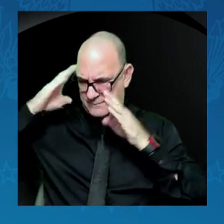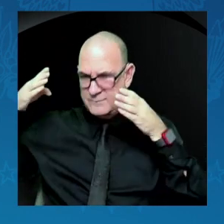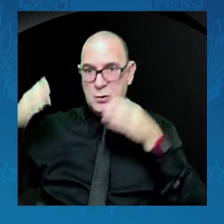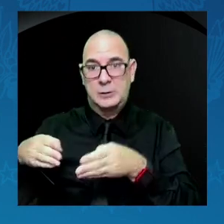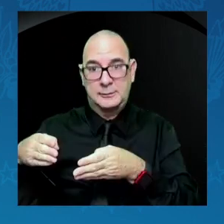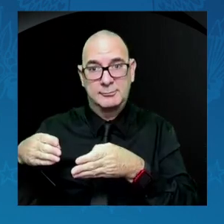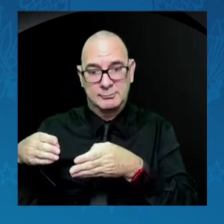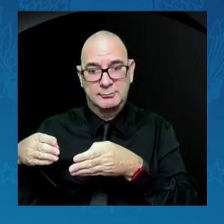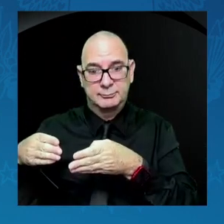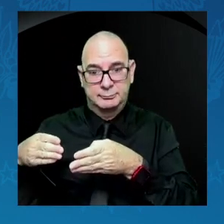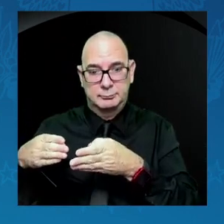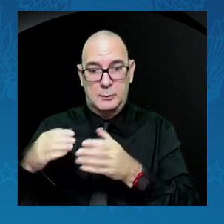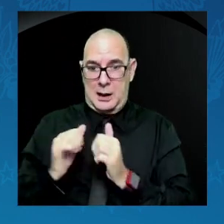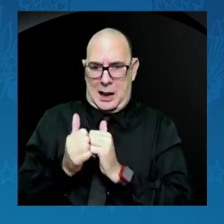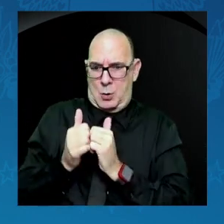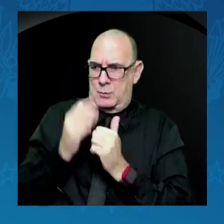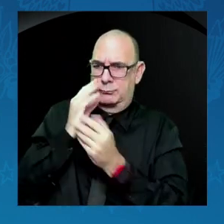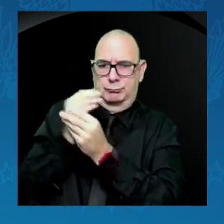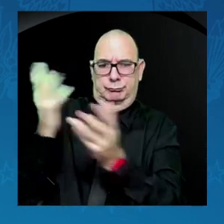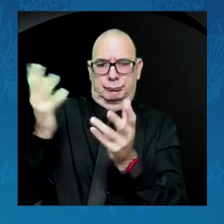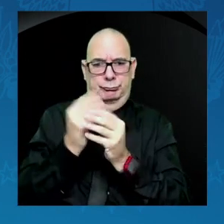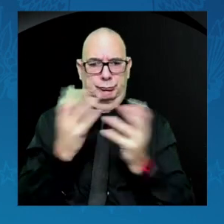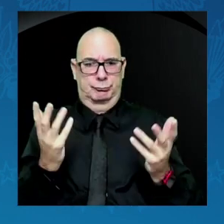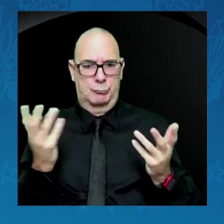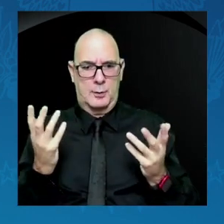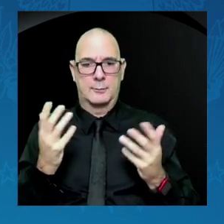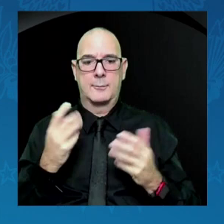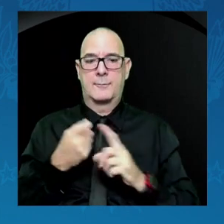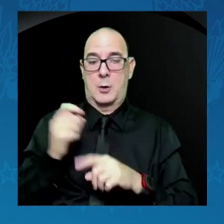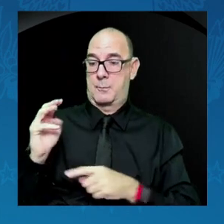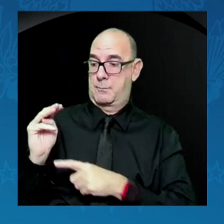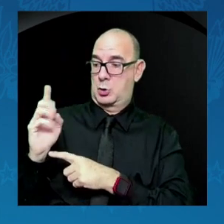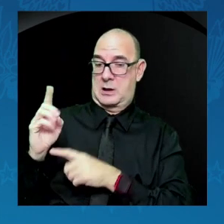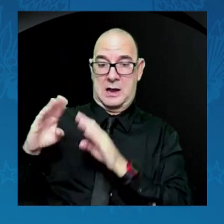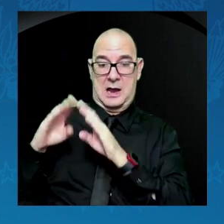from the Maryland House congressional delegation, including Congressman Hoyer and Brown,